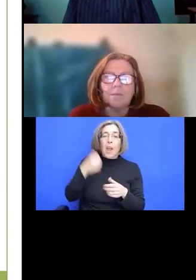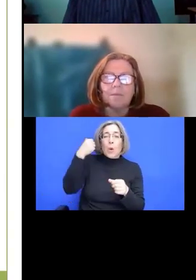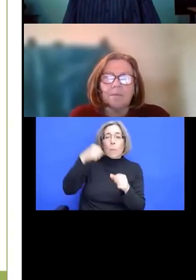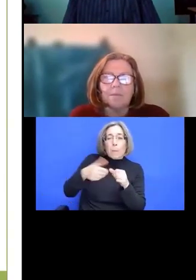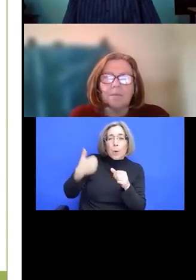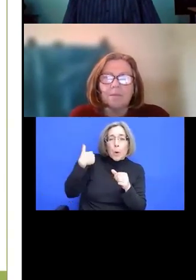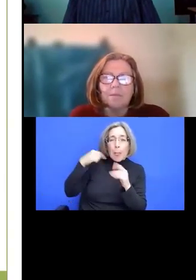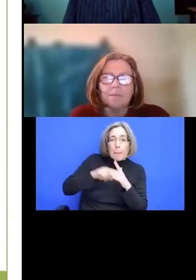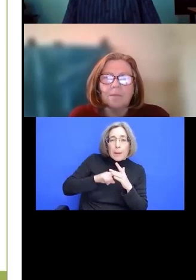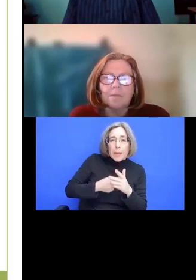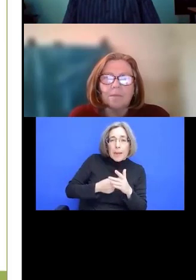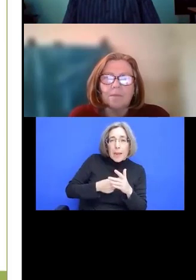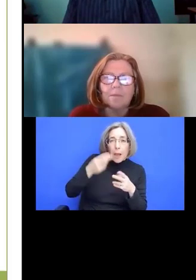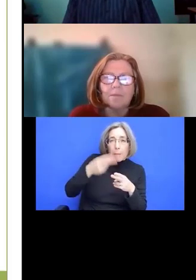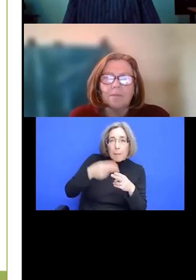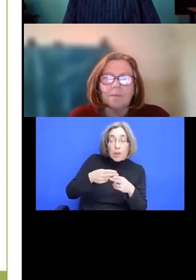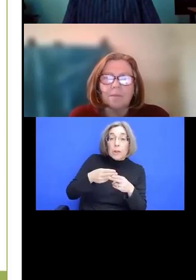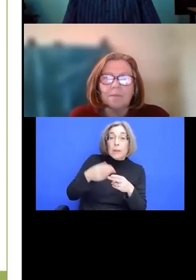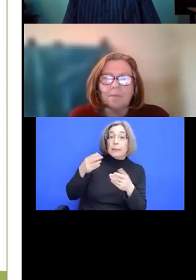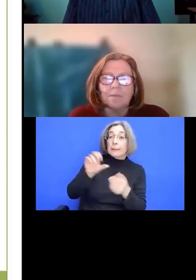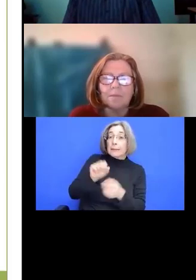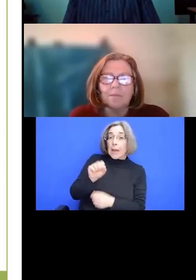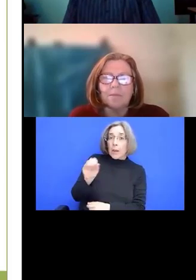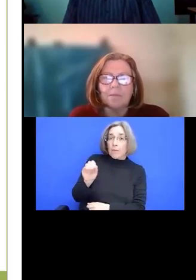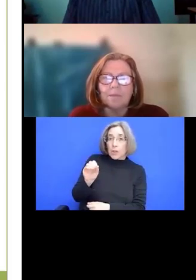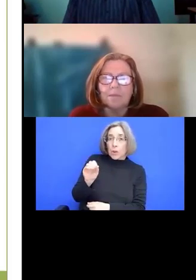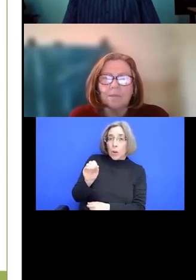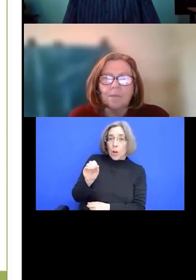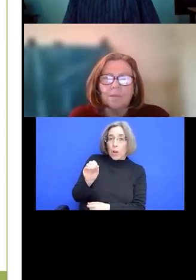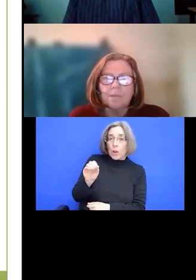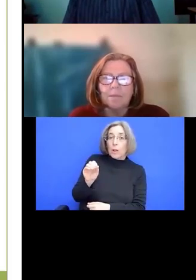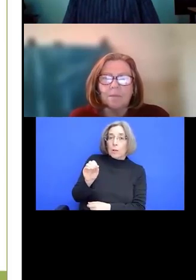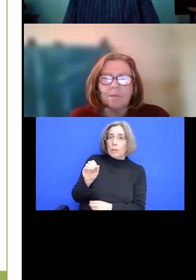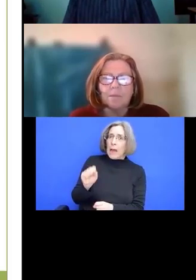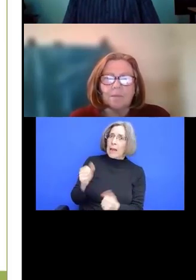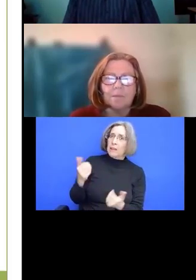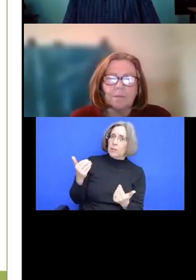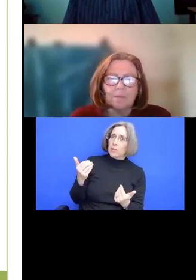that the signing official has a very robust search screen for status of stuff.